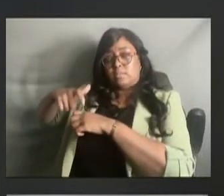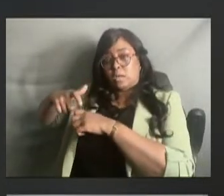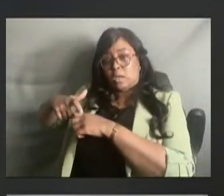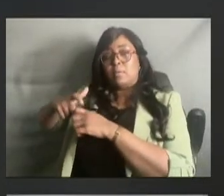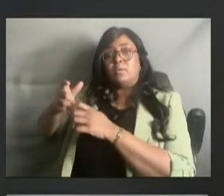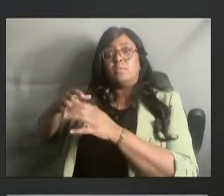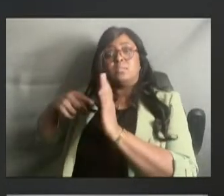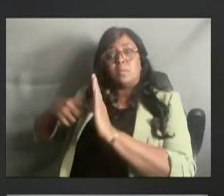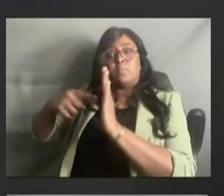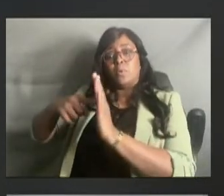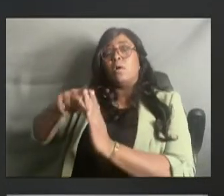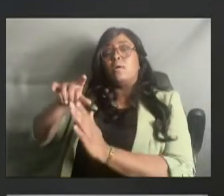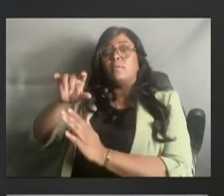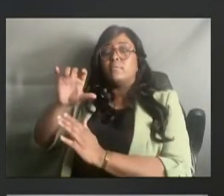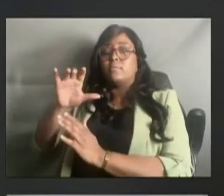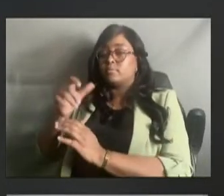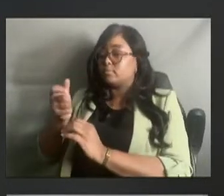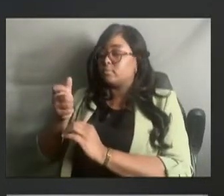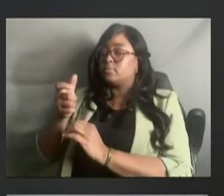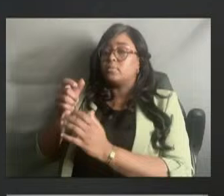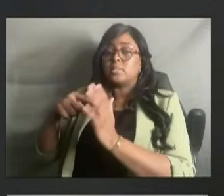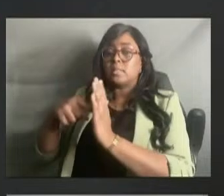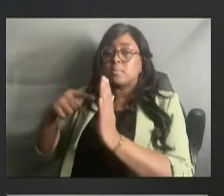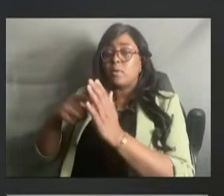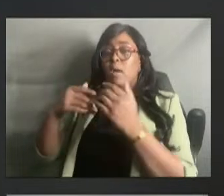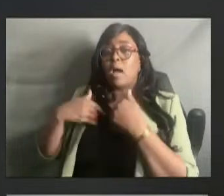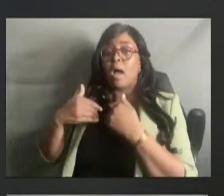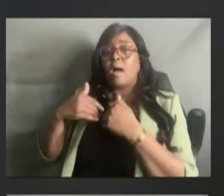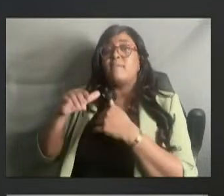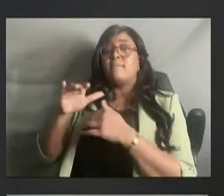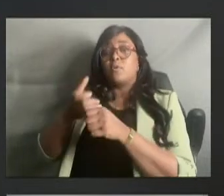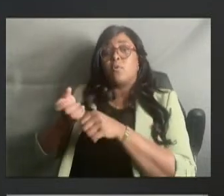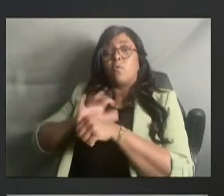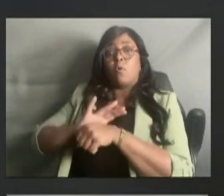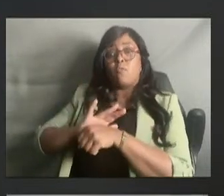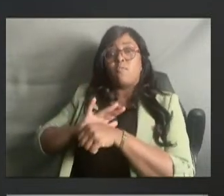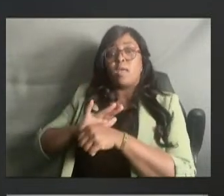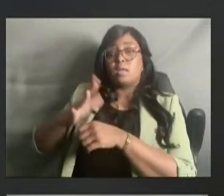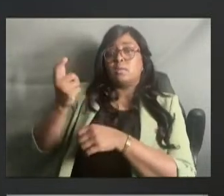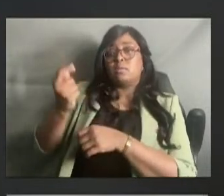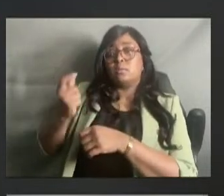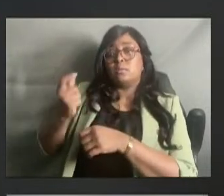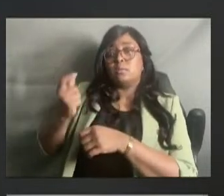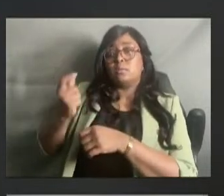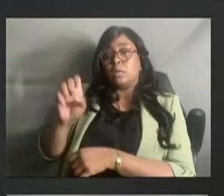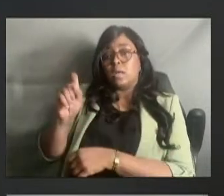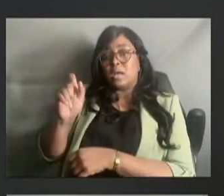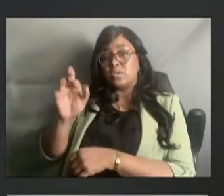very difficult, like the pandemic. And you had a pandemic revenue source like Esser. And